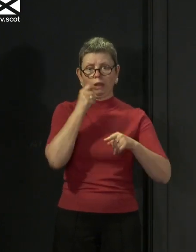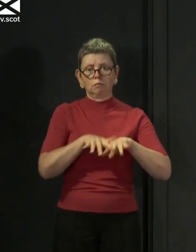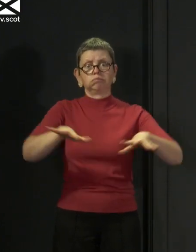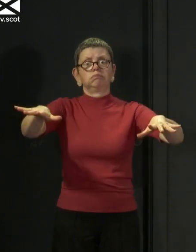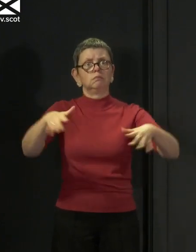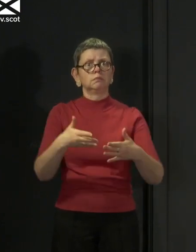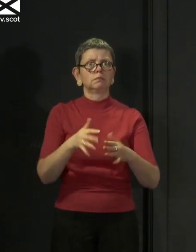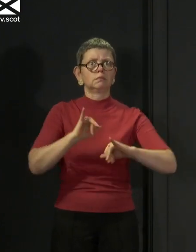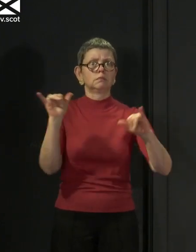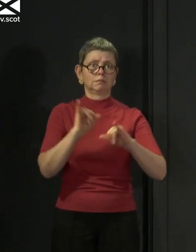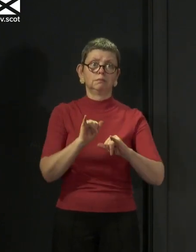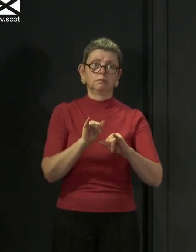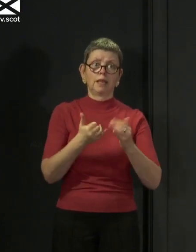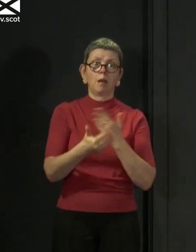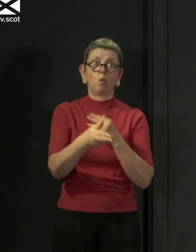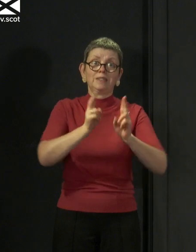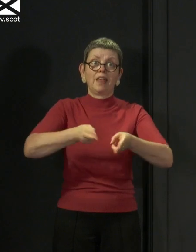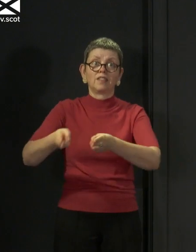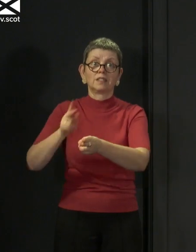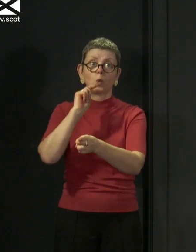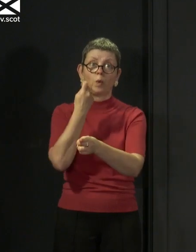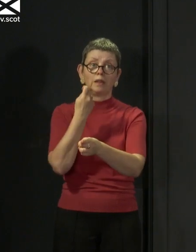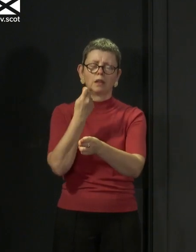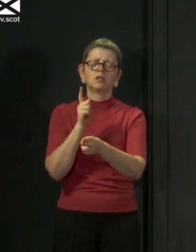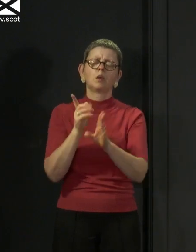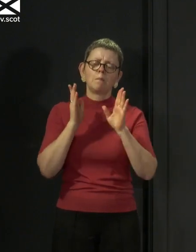So for now, all of us need to continue to comply with the restrictions. It remains our